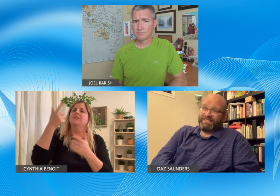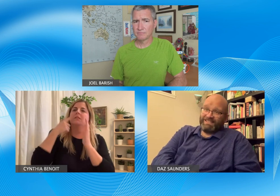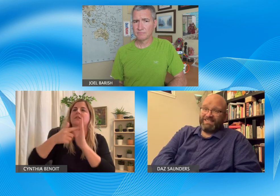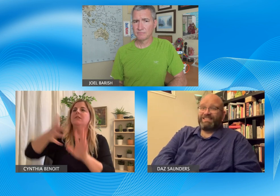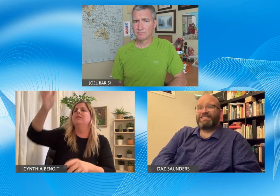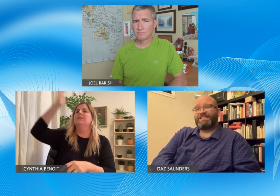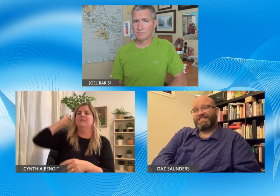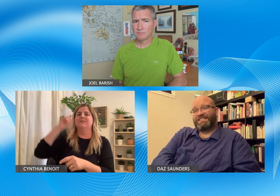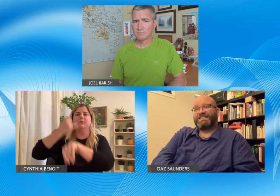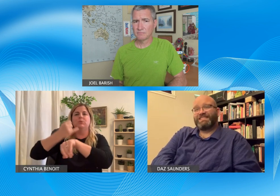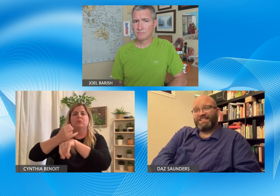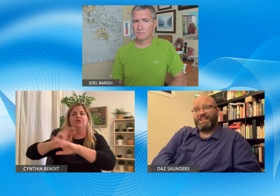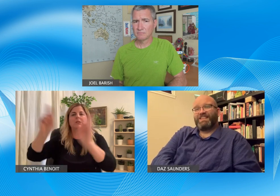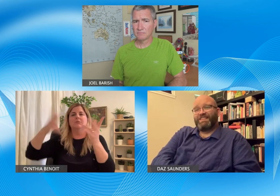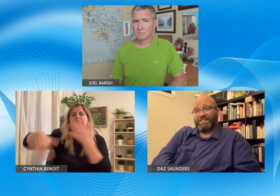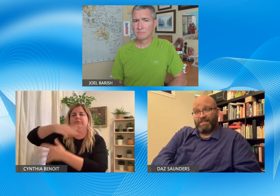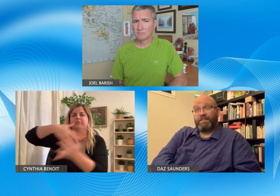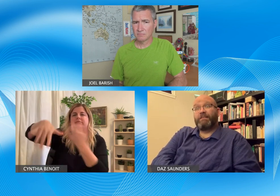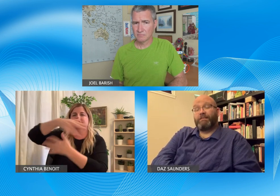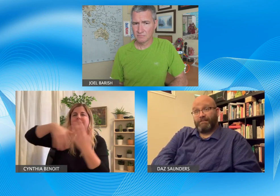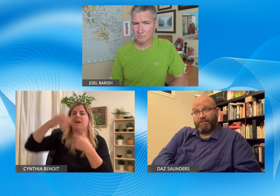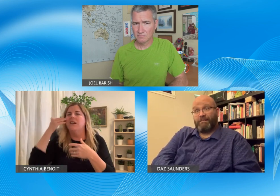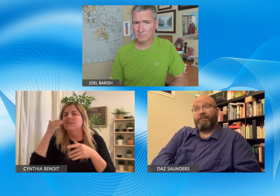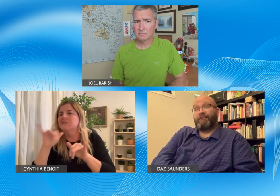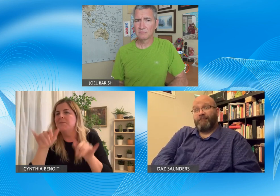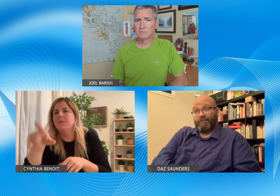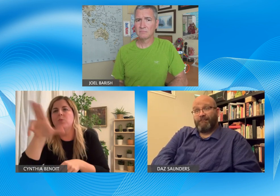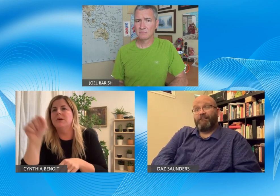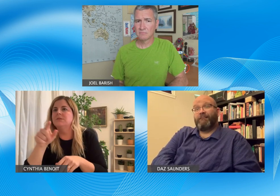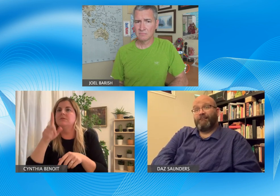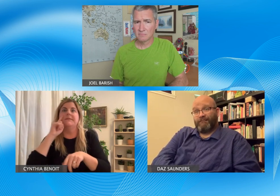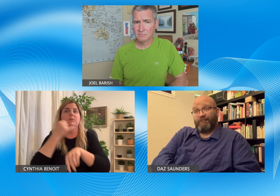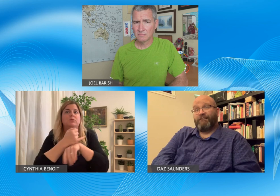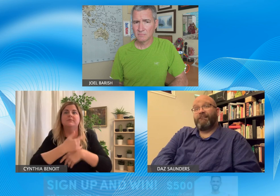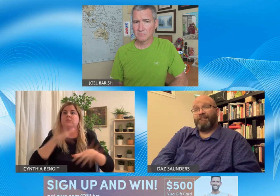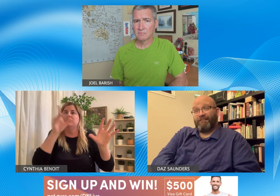from which the signs derived from. The same goes for what happens in the US with the number of students matriculated in Deaf schools in decline.